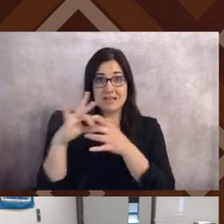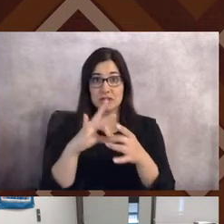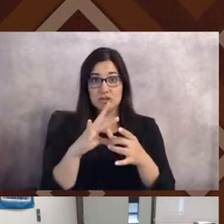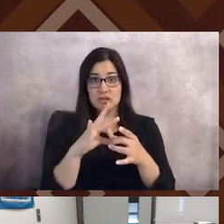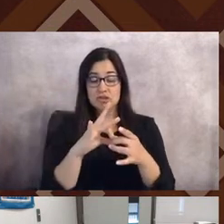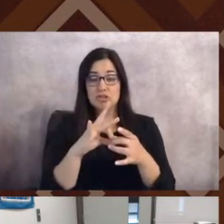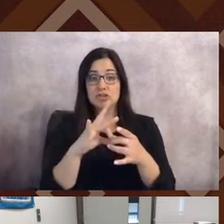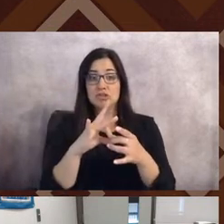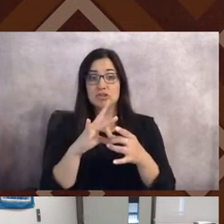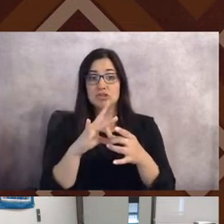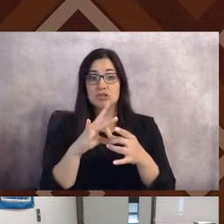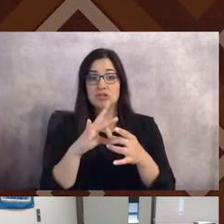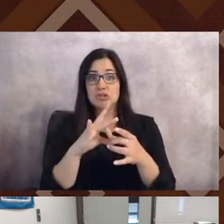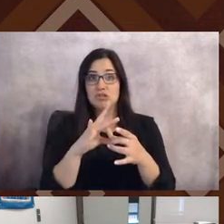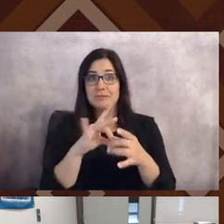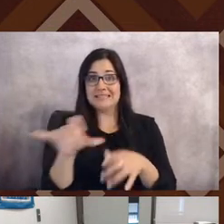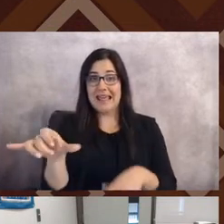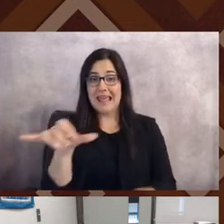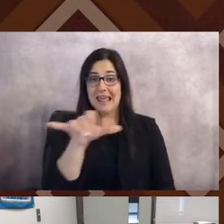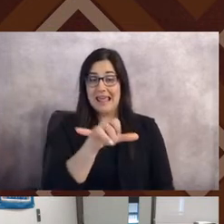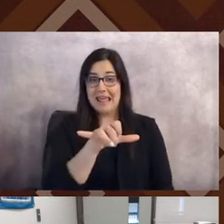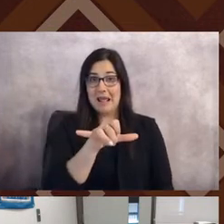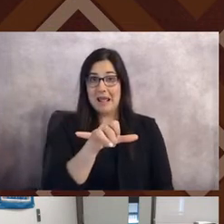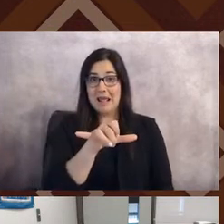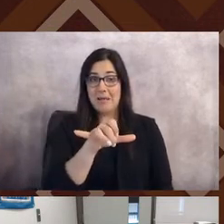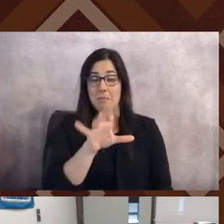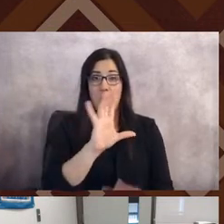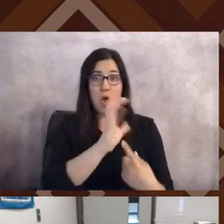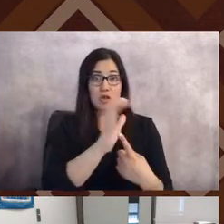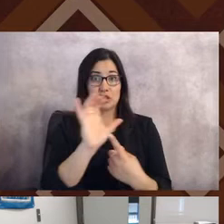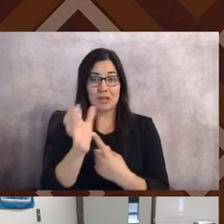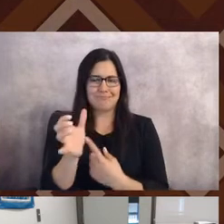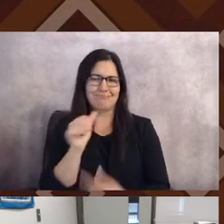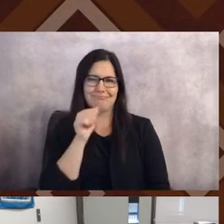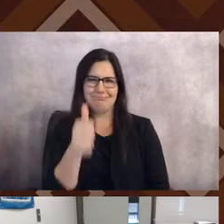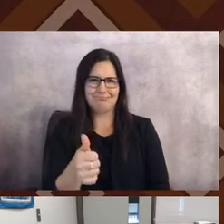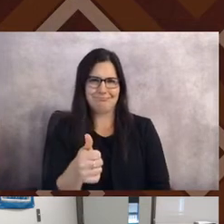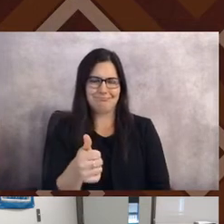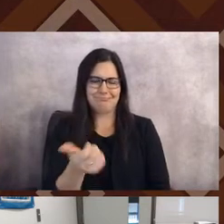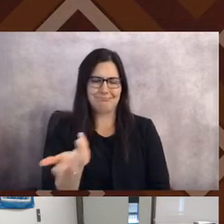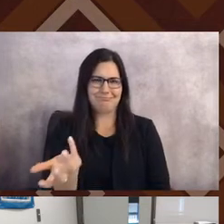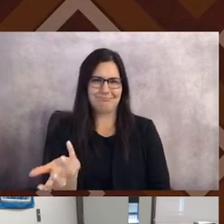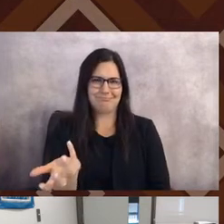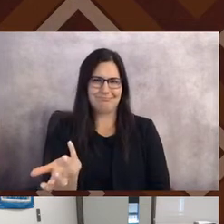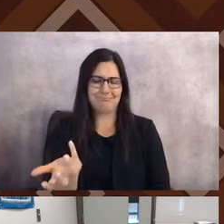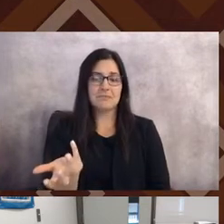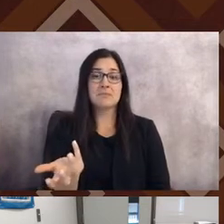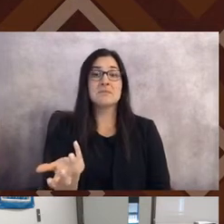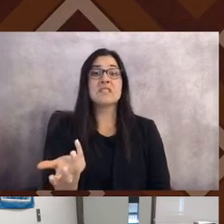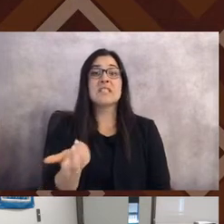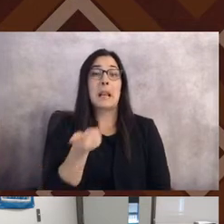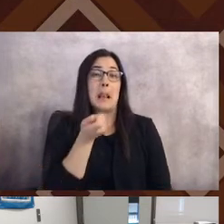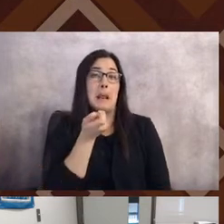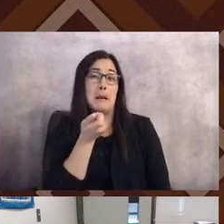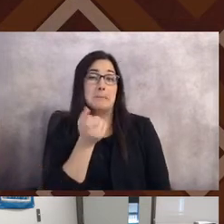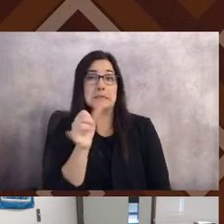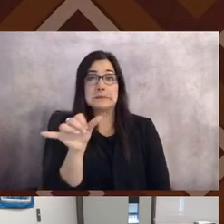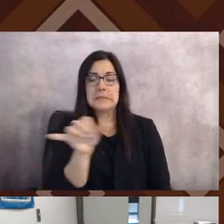and no no cultural association. I mean, not even that. Not even a hint of an association to